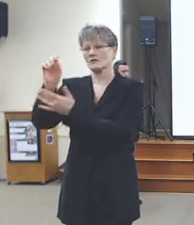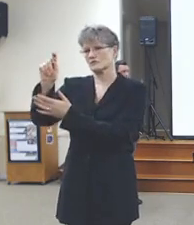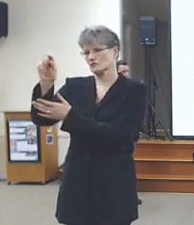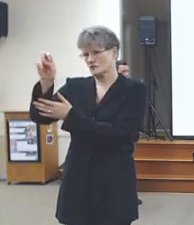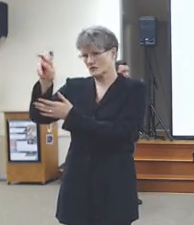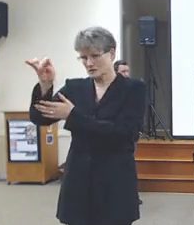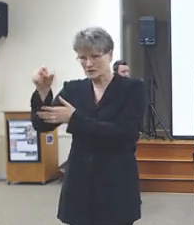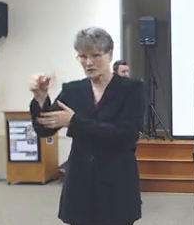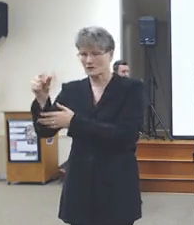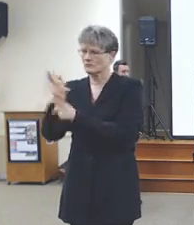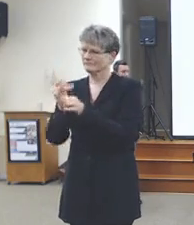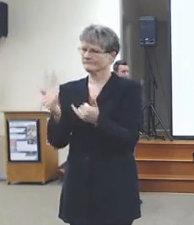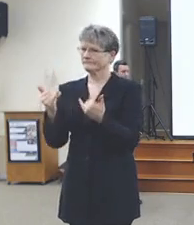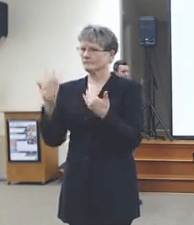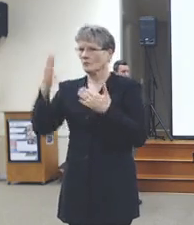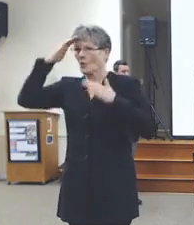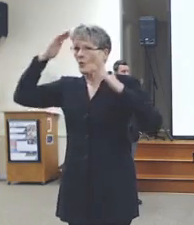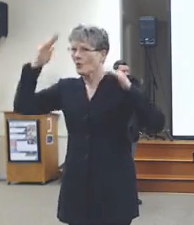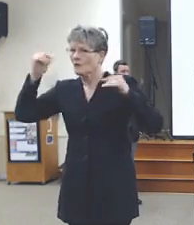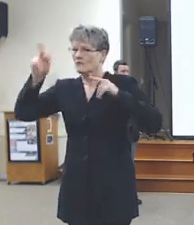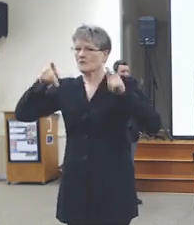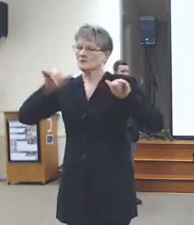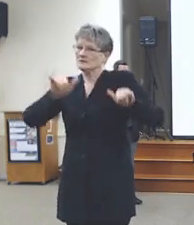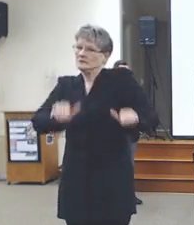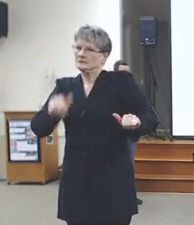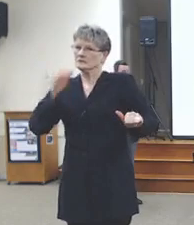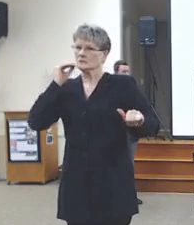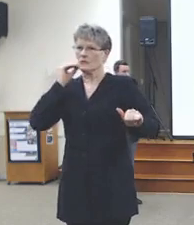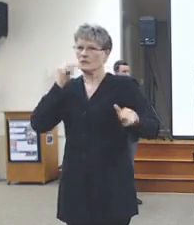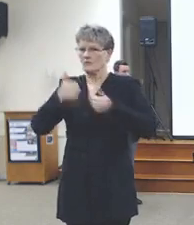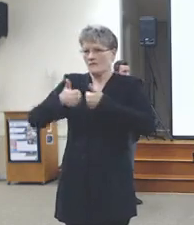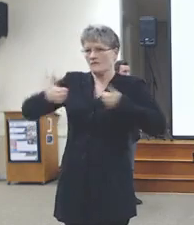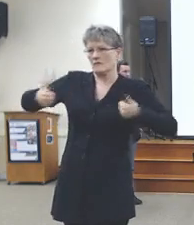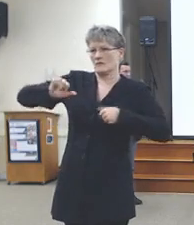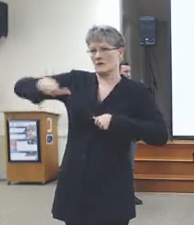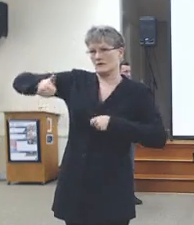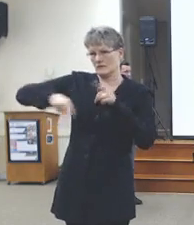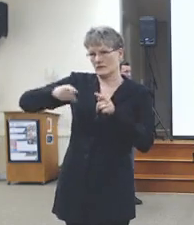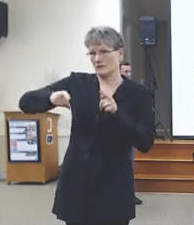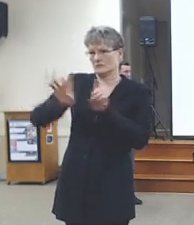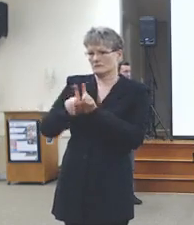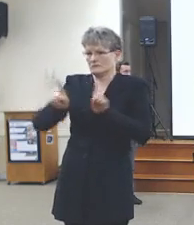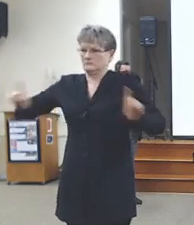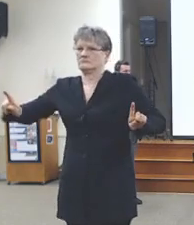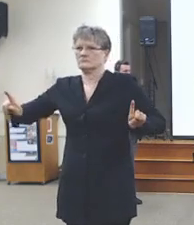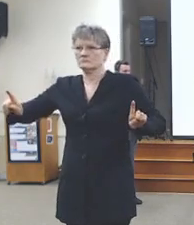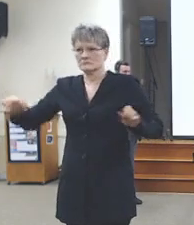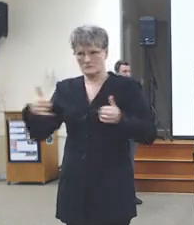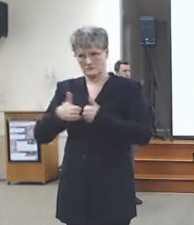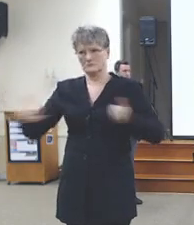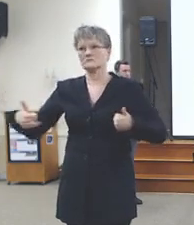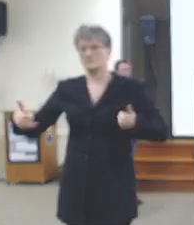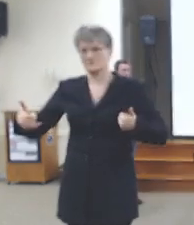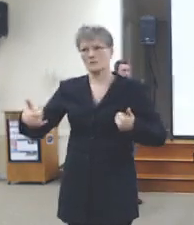people are staying home, staying away from from others is is helping us to keep that number down.